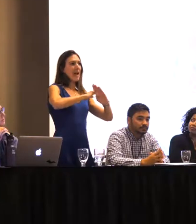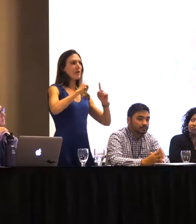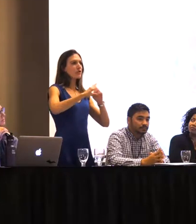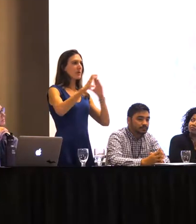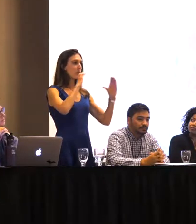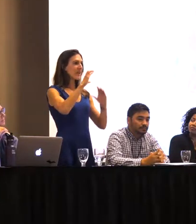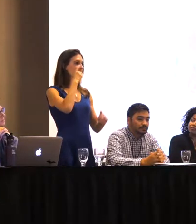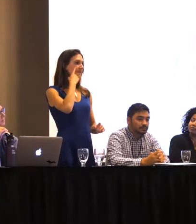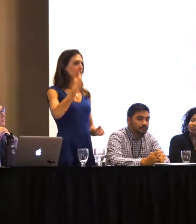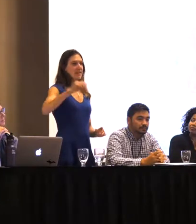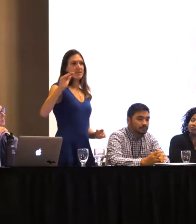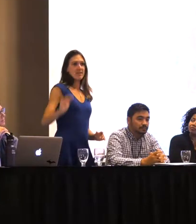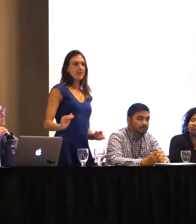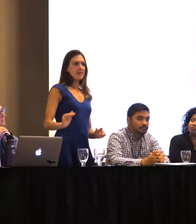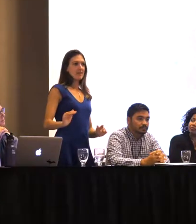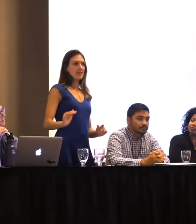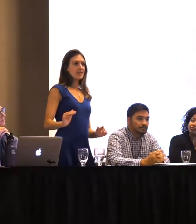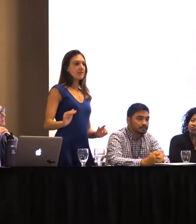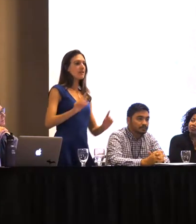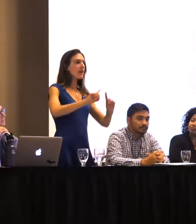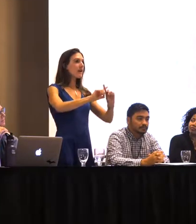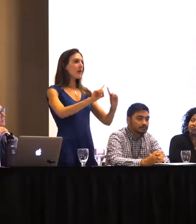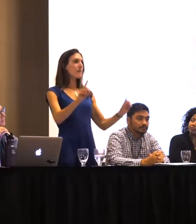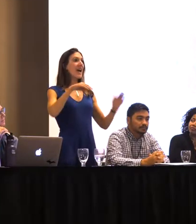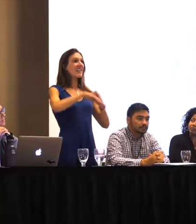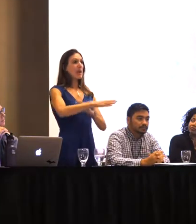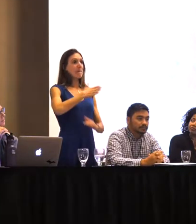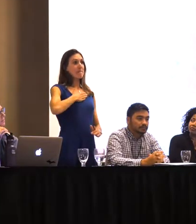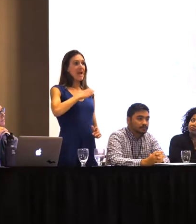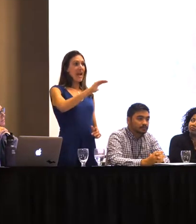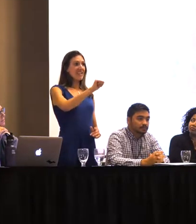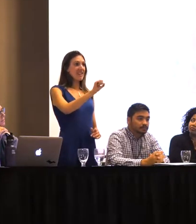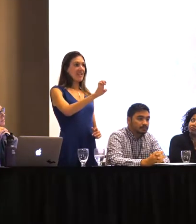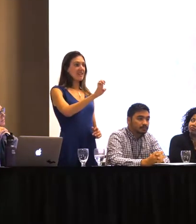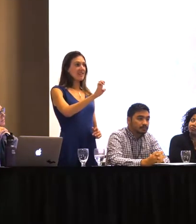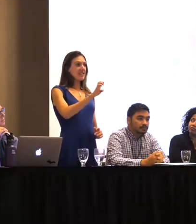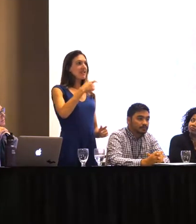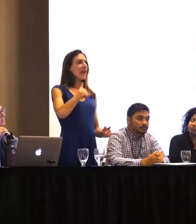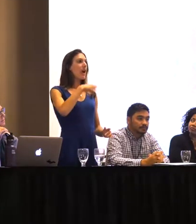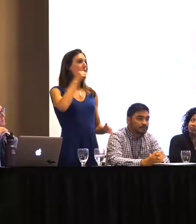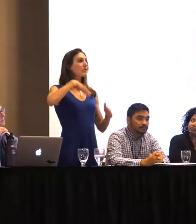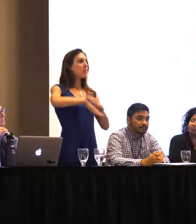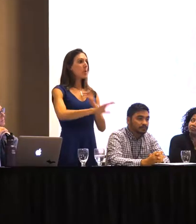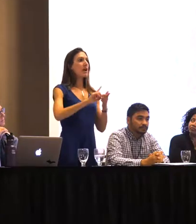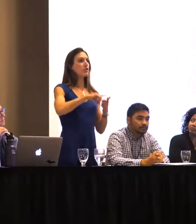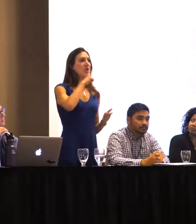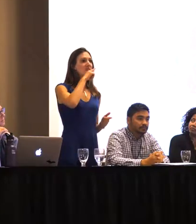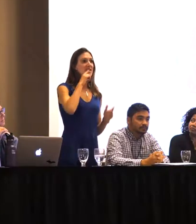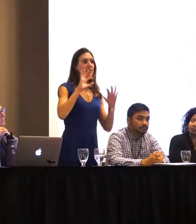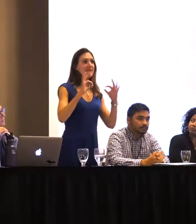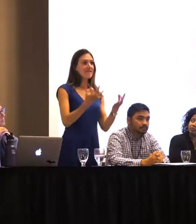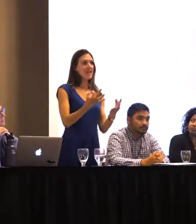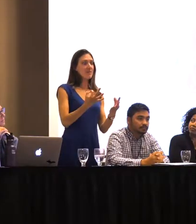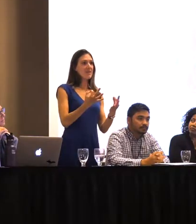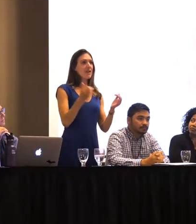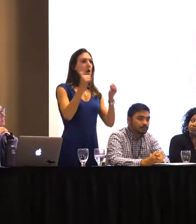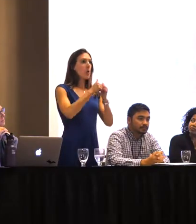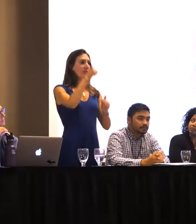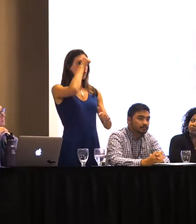as well as barriers to communication for the child. However, in my case, I was born to a hearing family